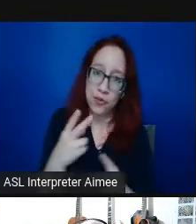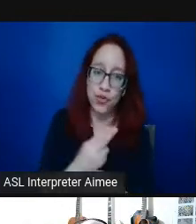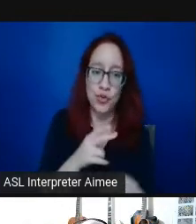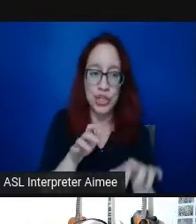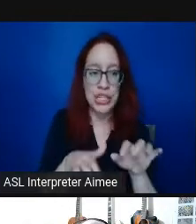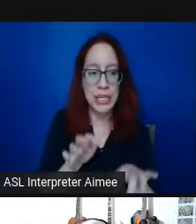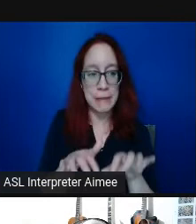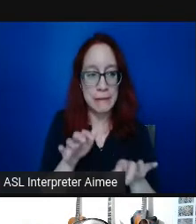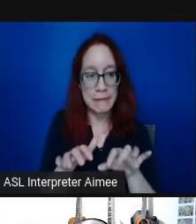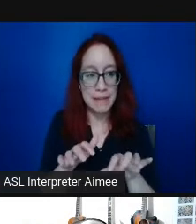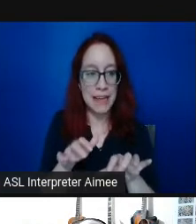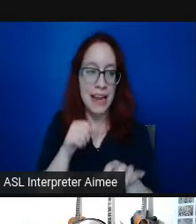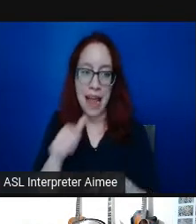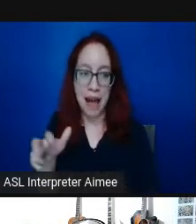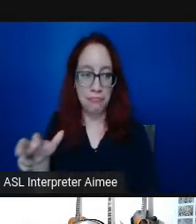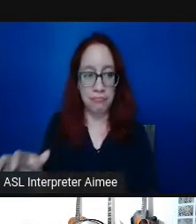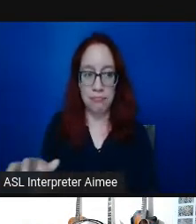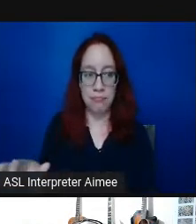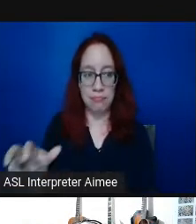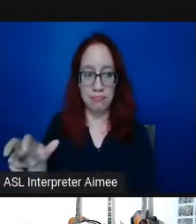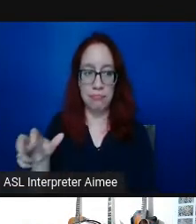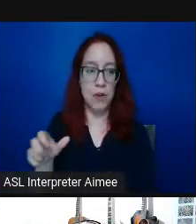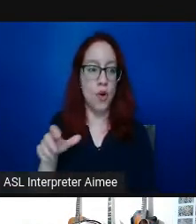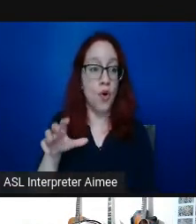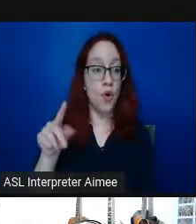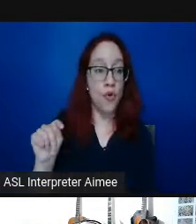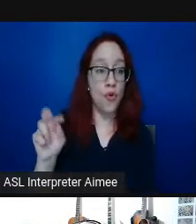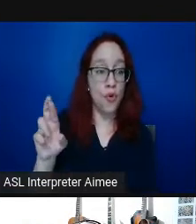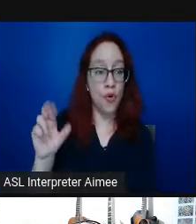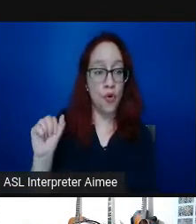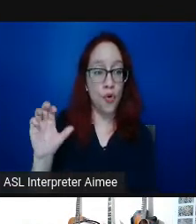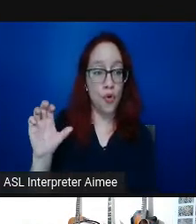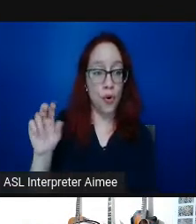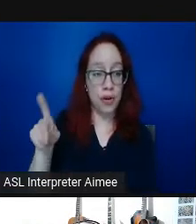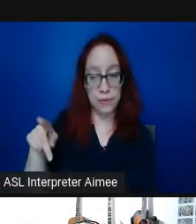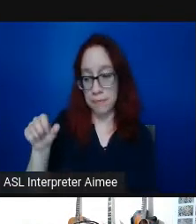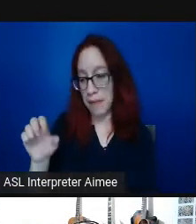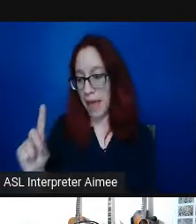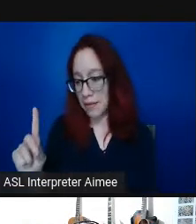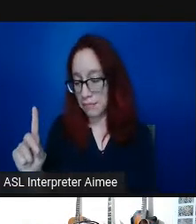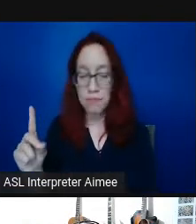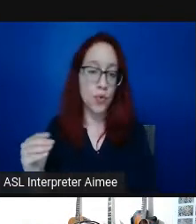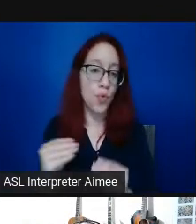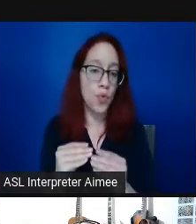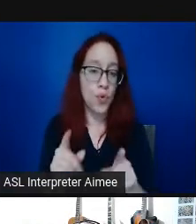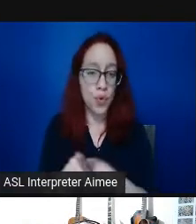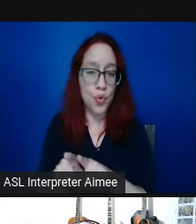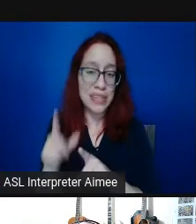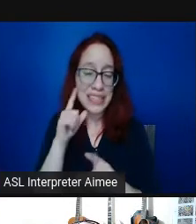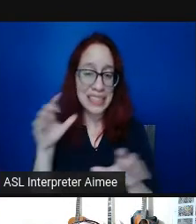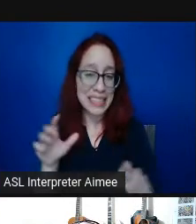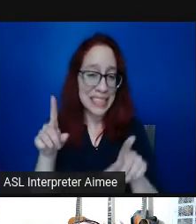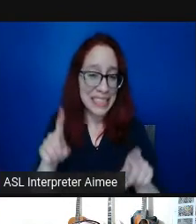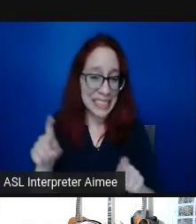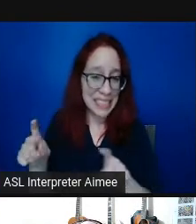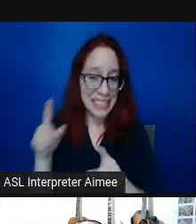instead of a mouse or a trackpad. I also did some tests with NVDA Screen Reader,